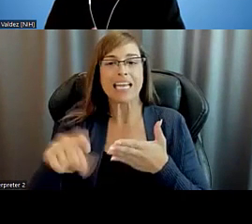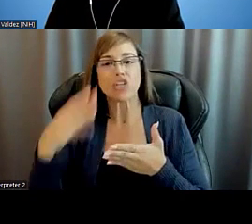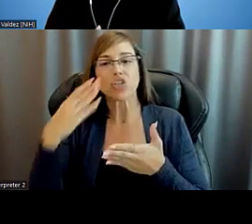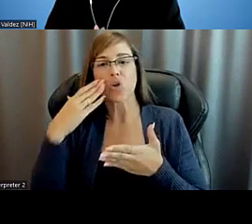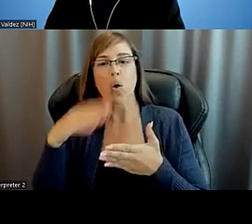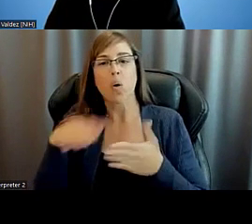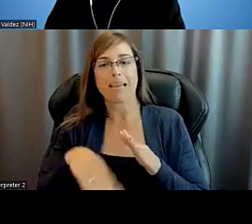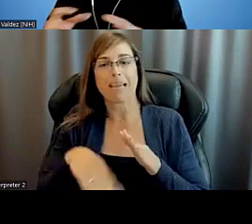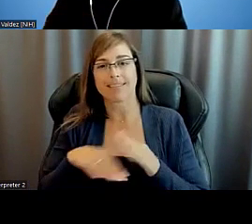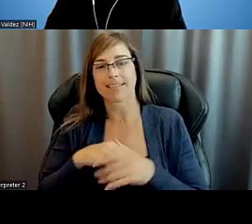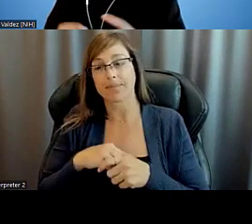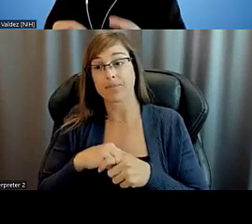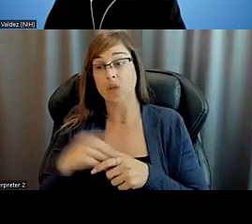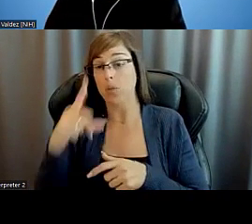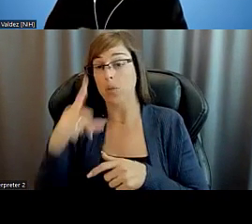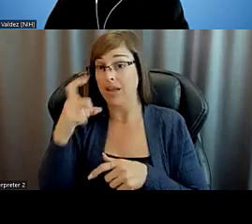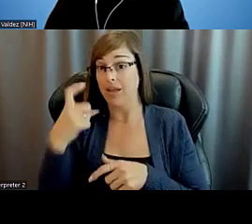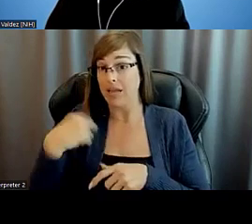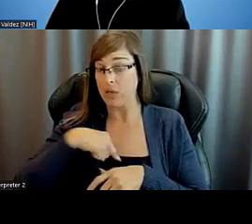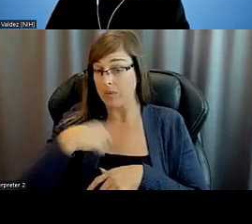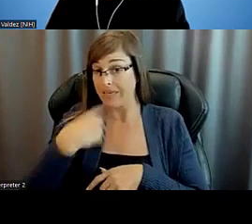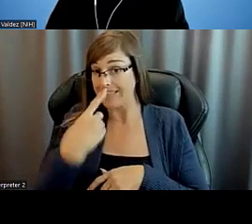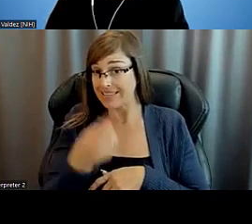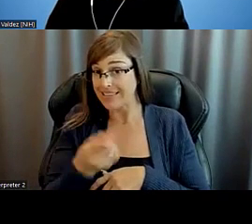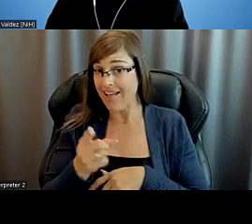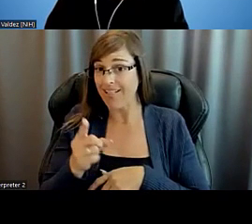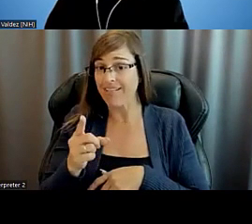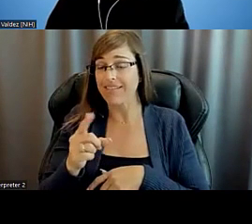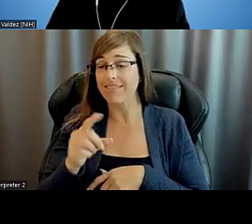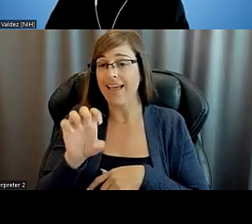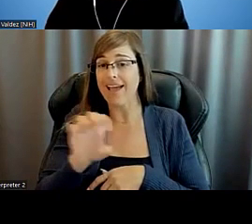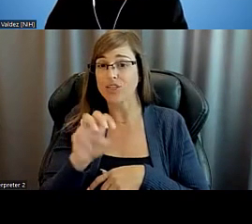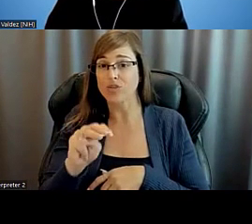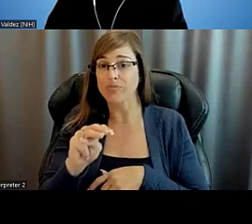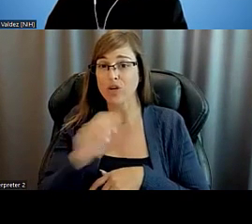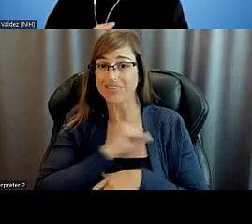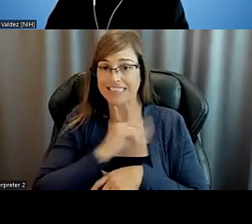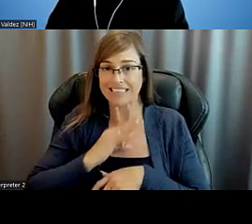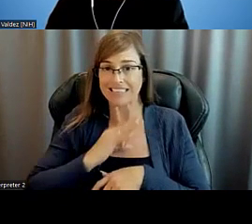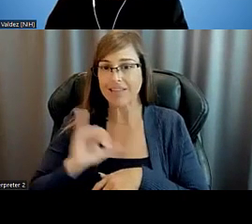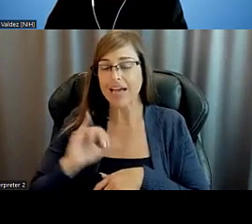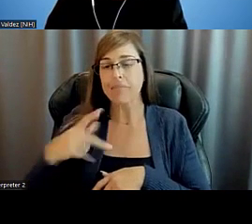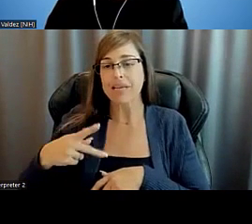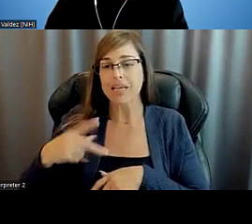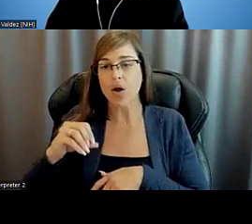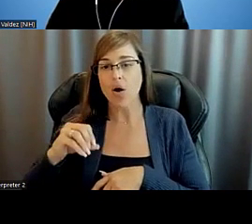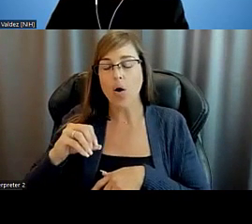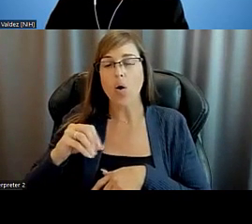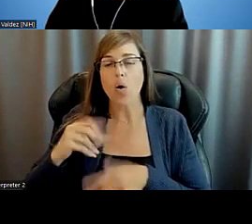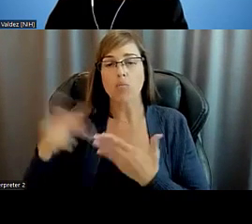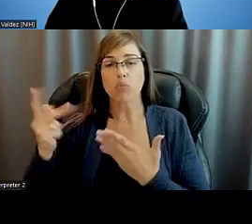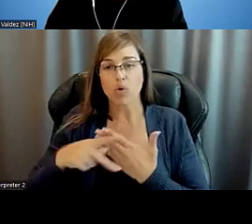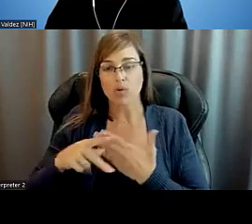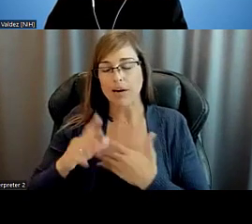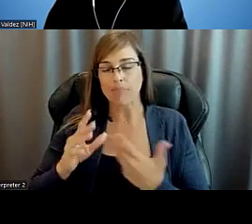and because we do tell our extramural staff, like the POs, the program officials, and the grants management specialists